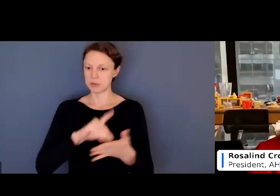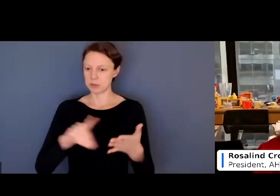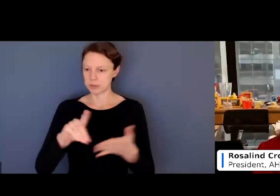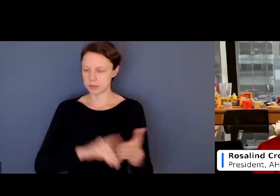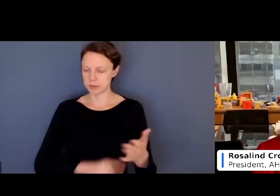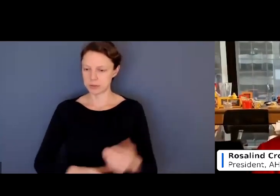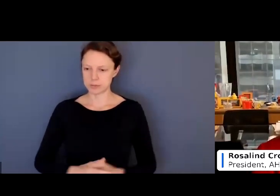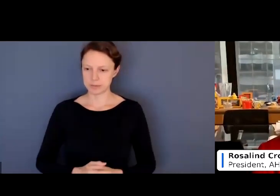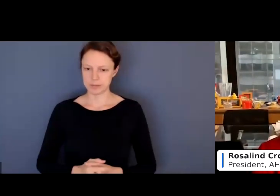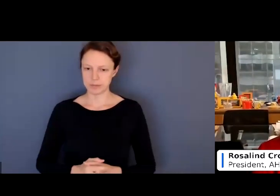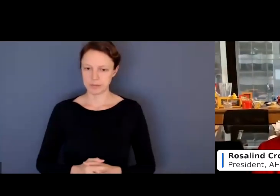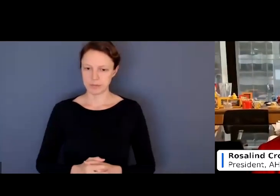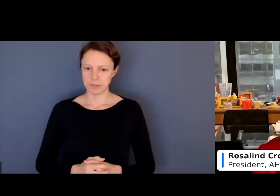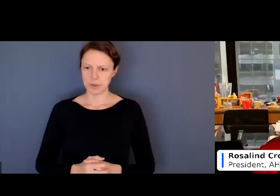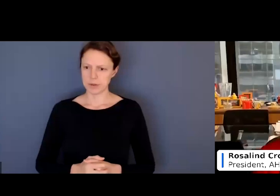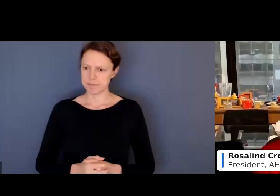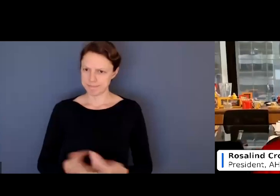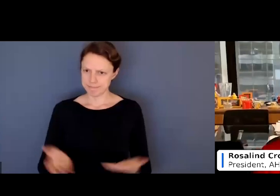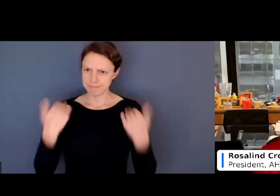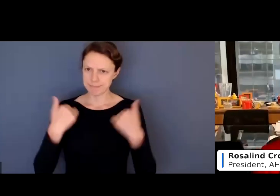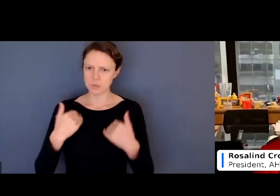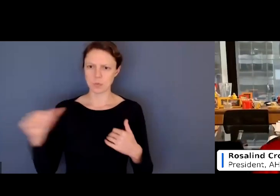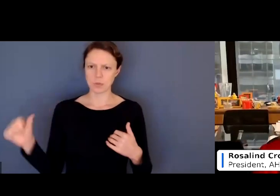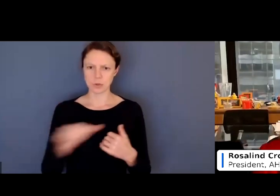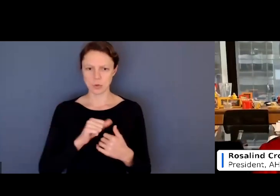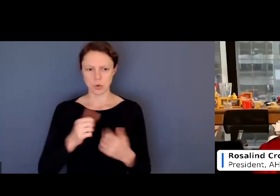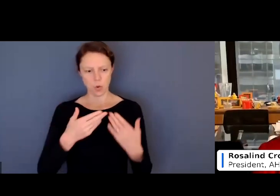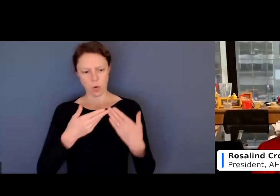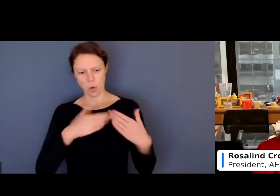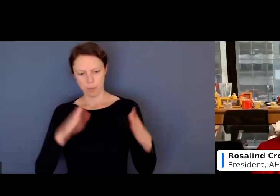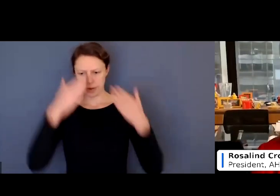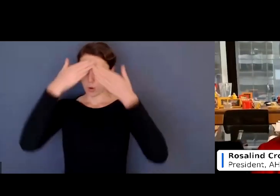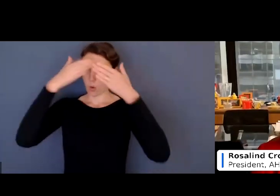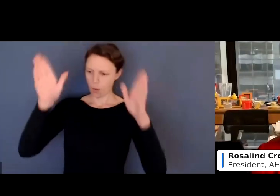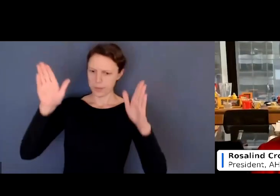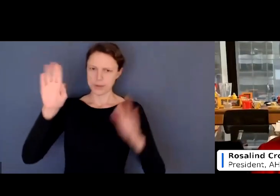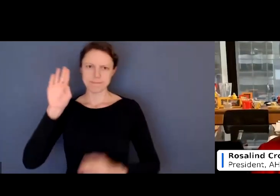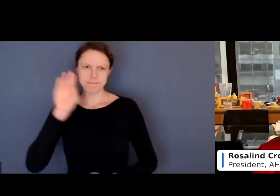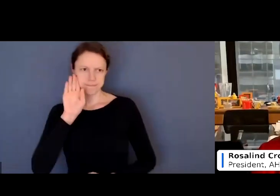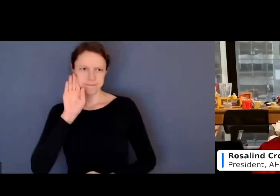with open hearts and open minds. Let us listen.